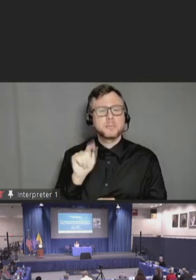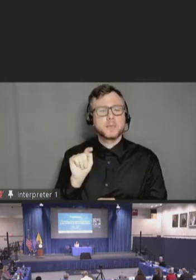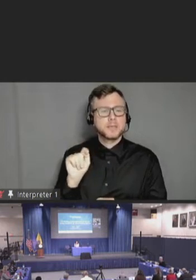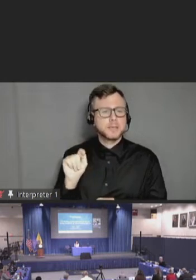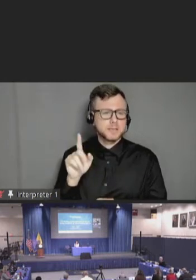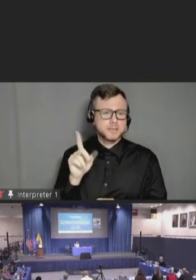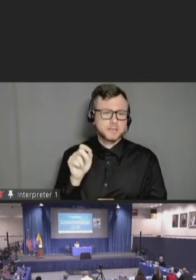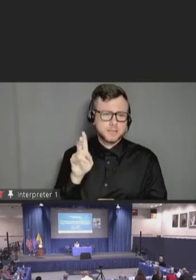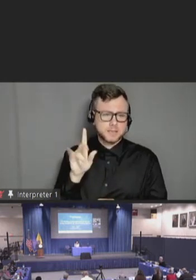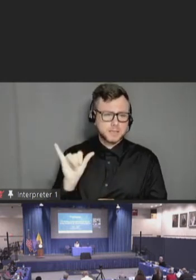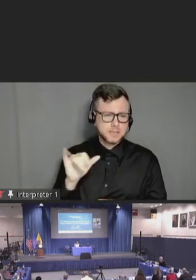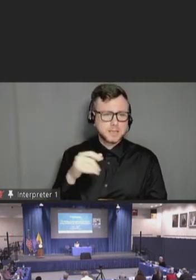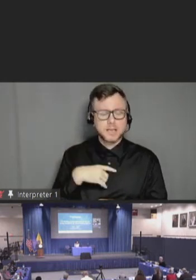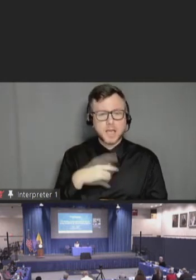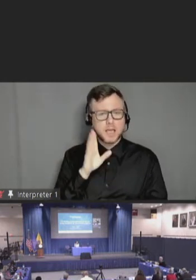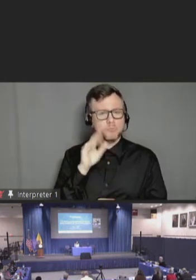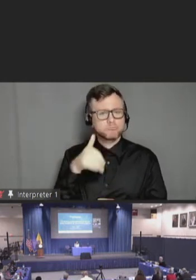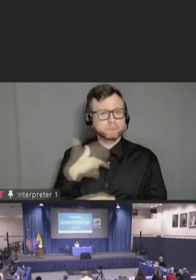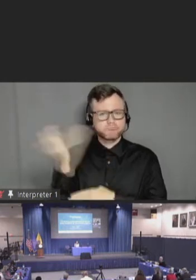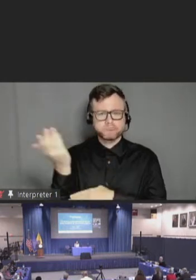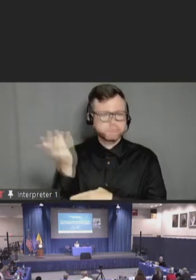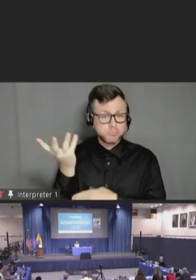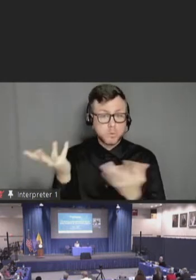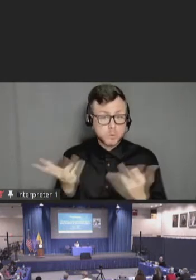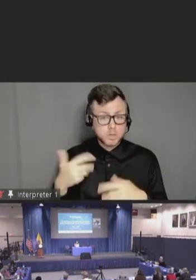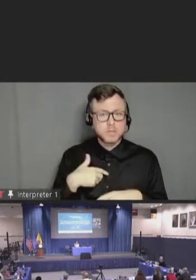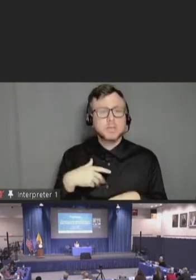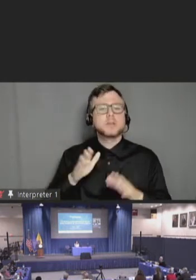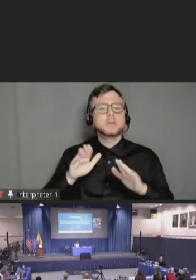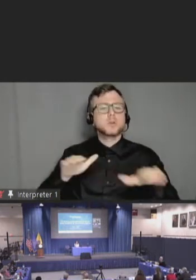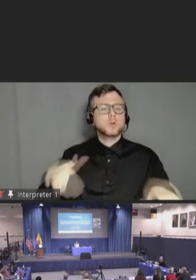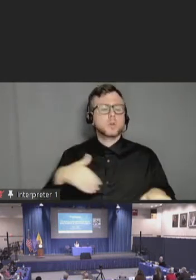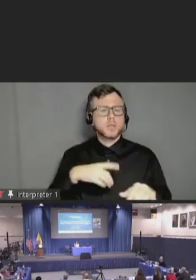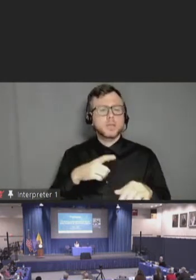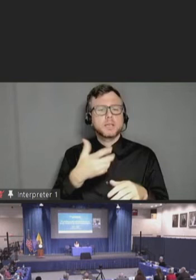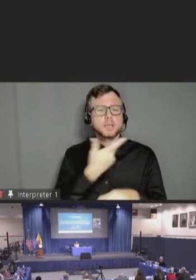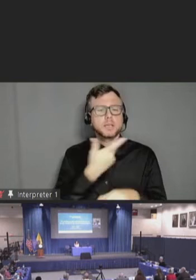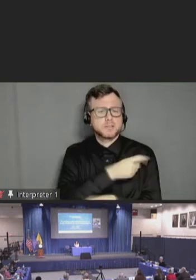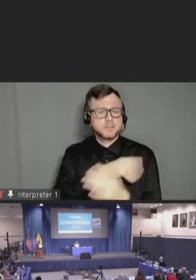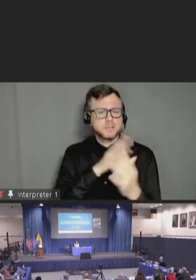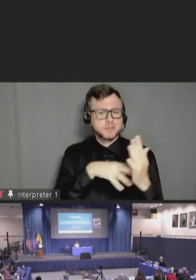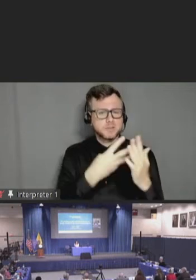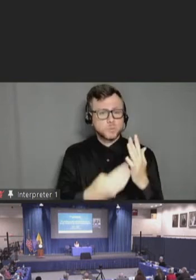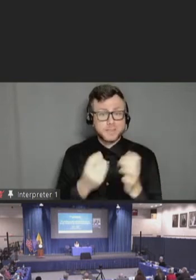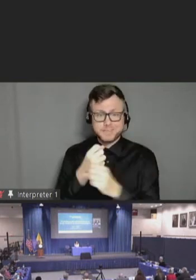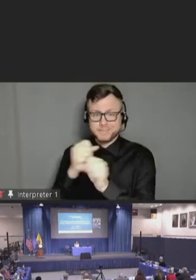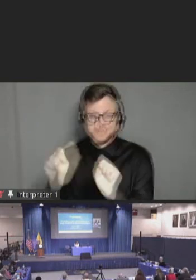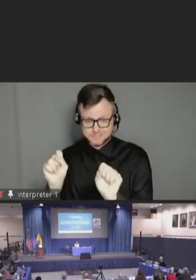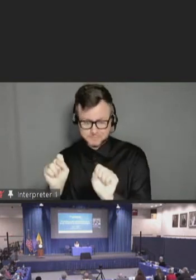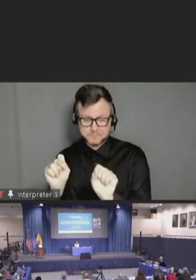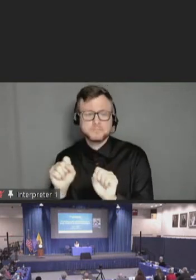I am going to present today on, The Childhood Immunization Schedule and Safety: Studies